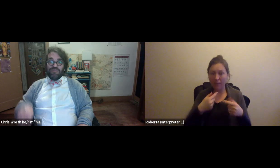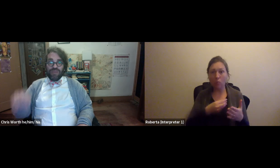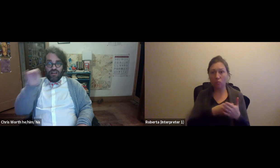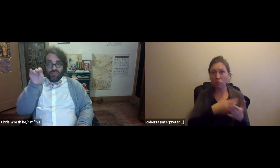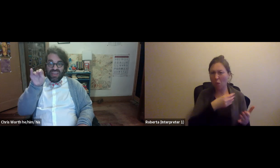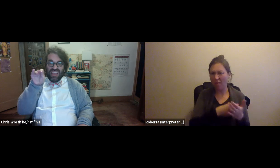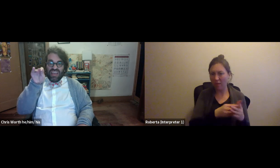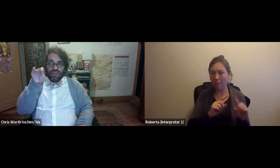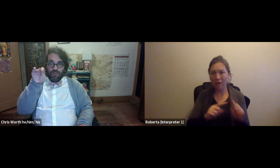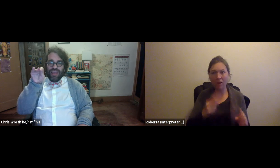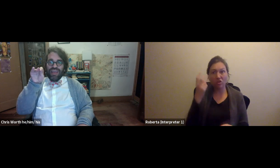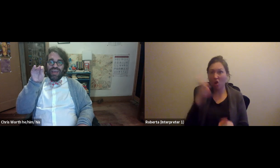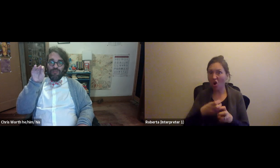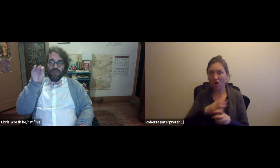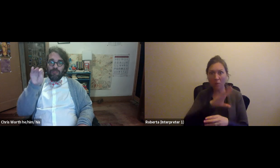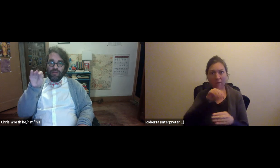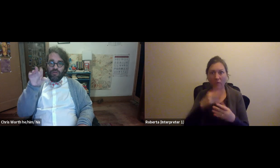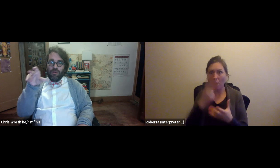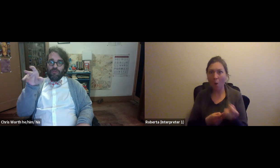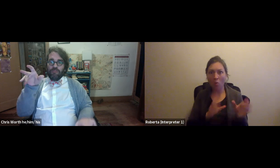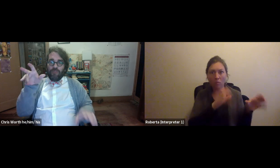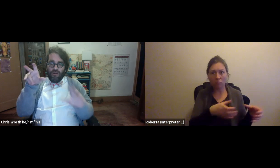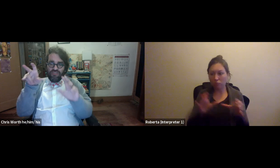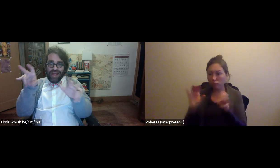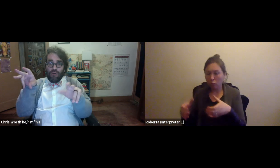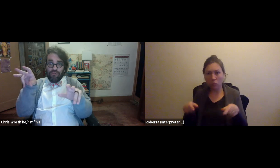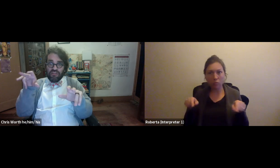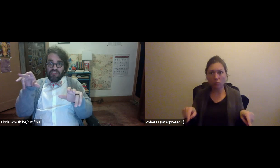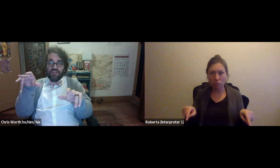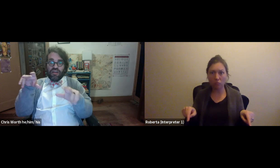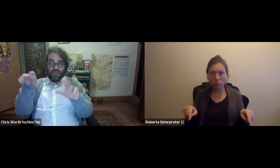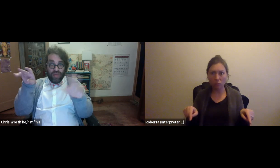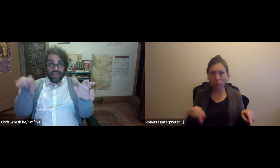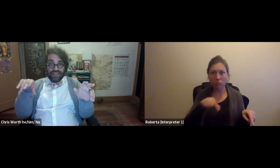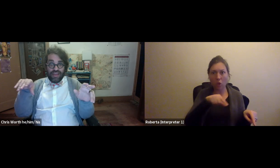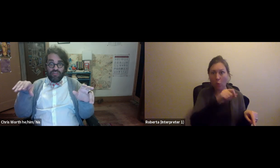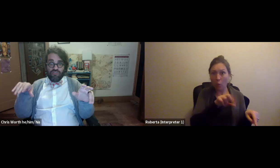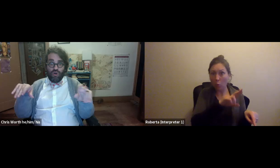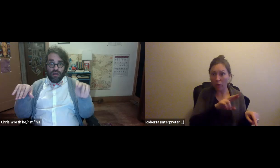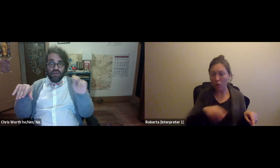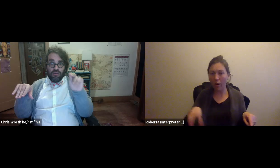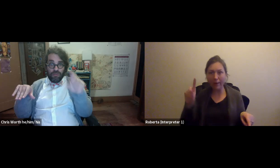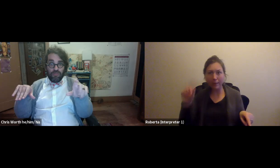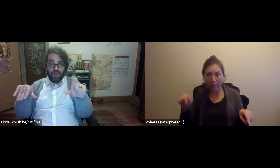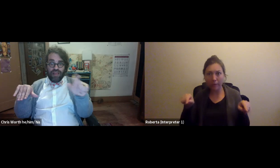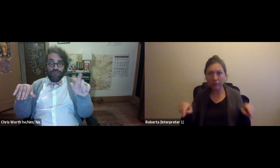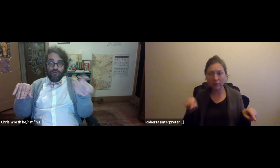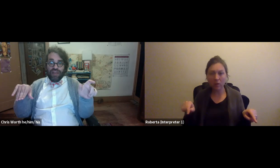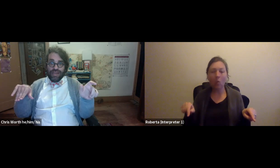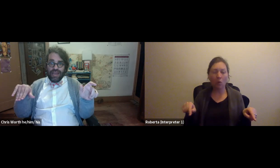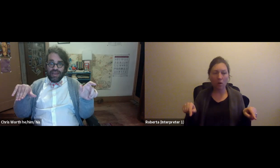because we parse out, like I said in the talk, we parse out those identities.